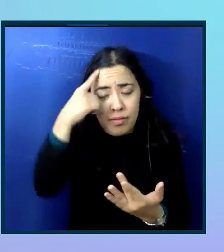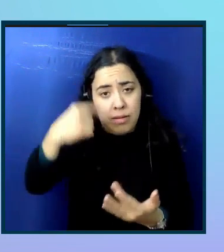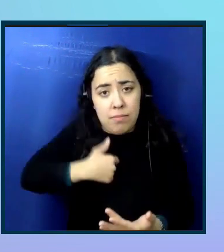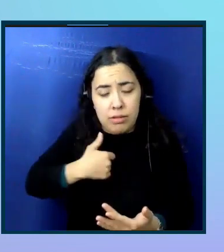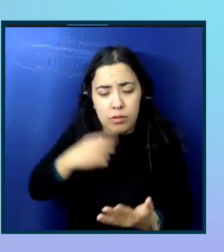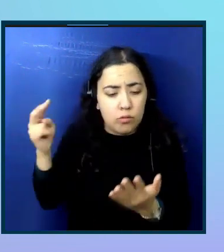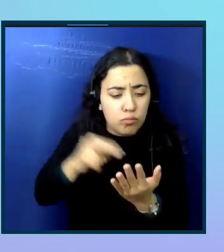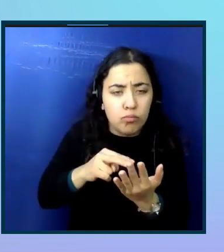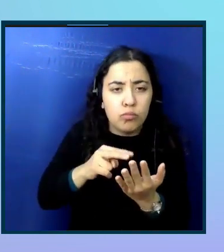that you think I should turn to,